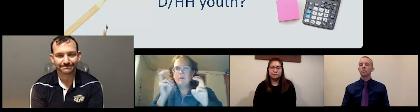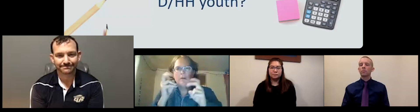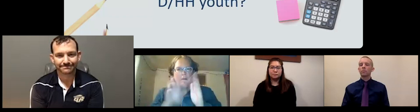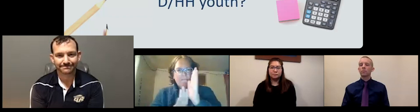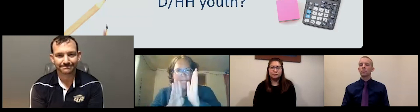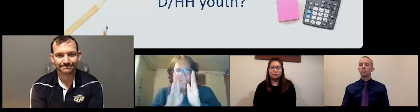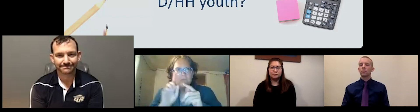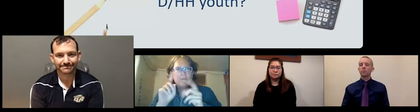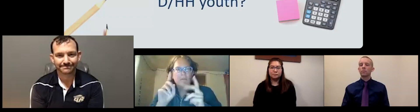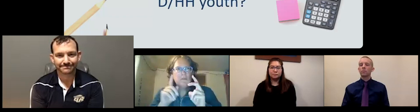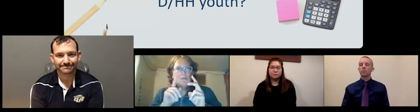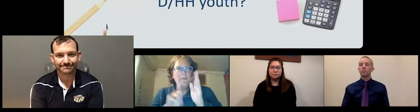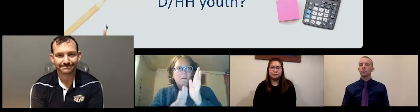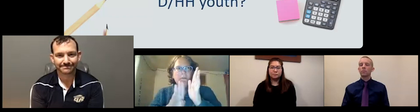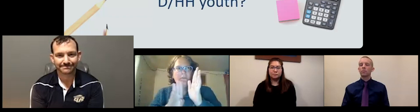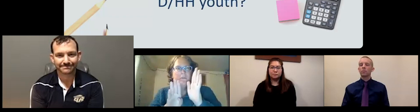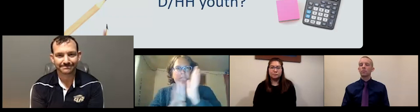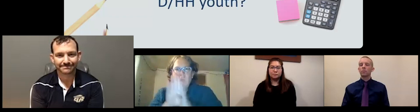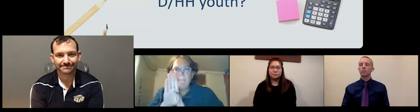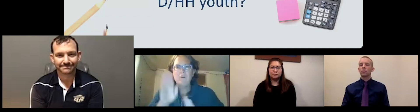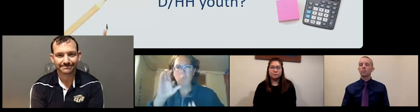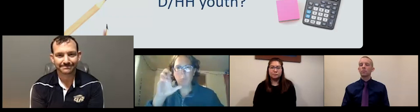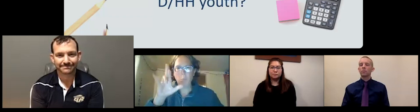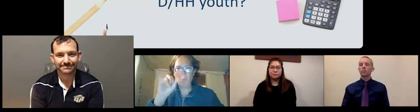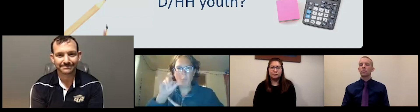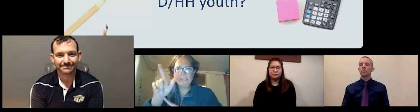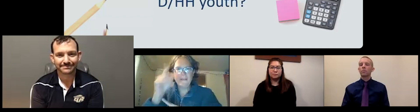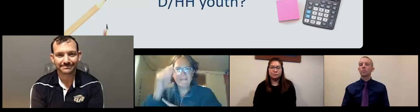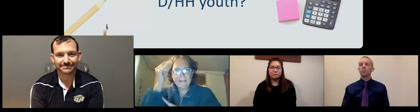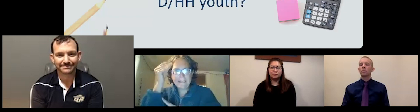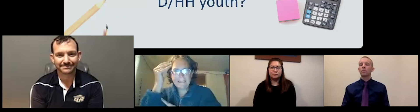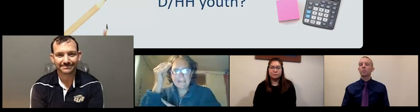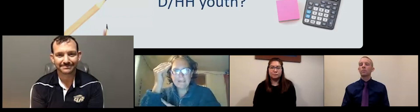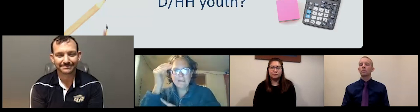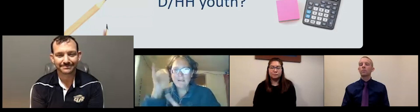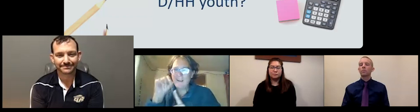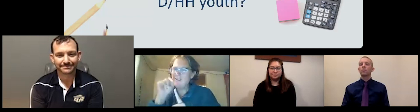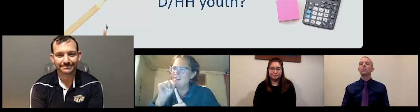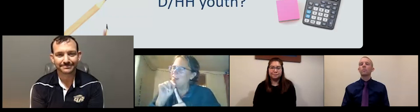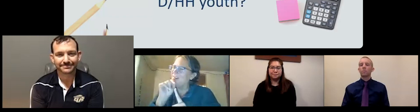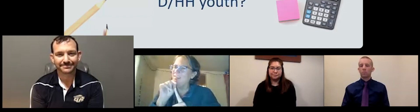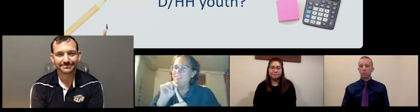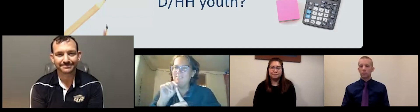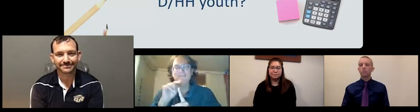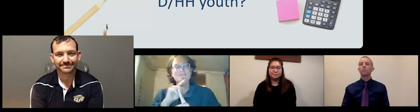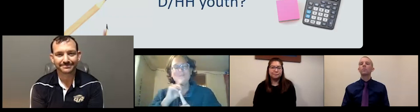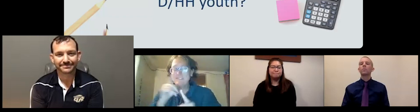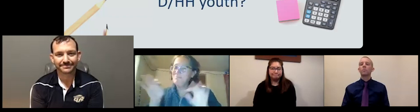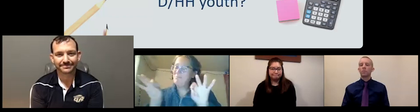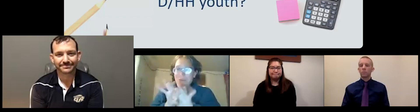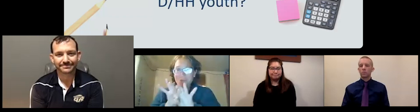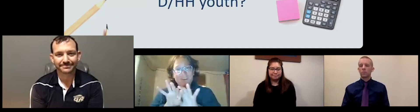The development of critical thinking is key. It’s really important.